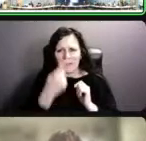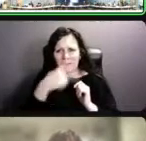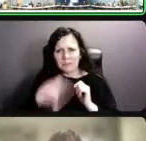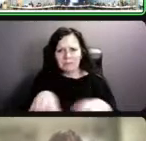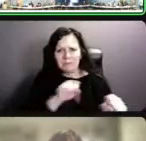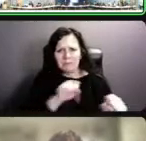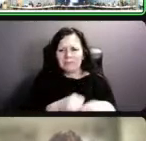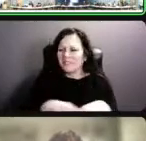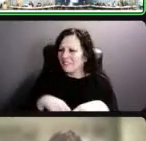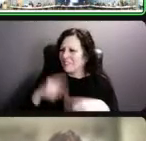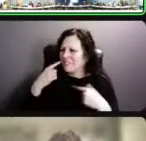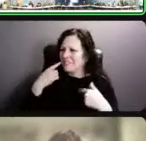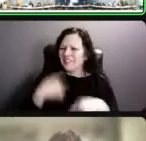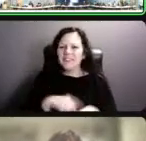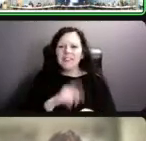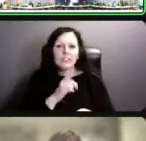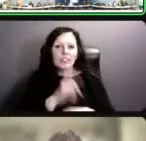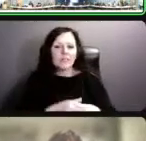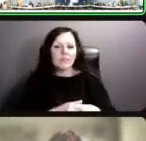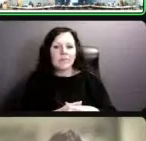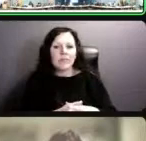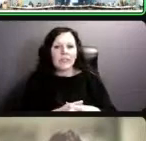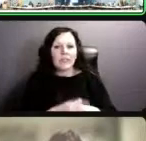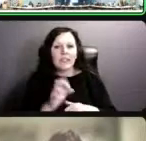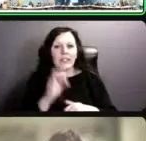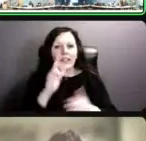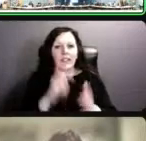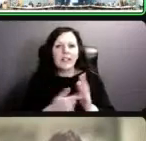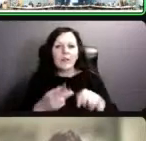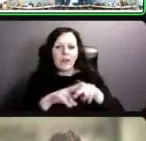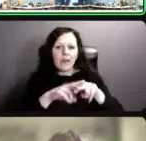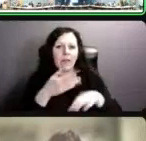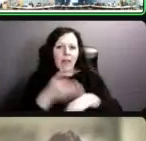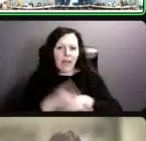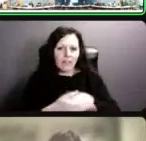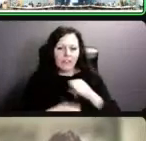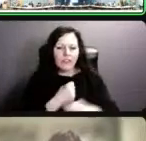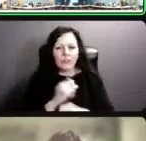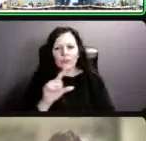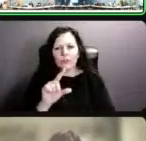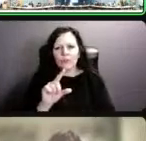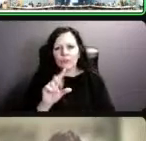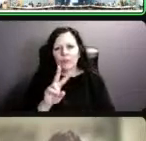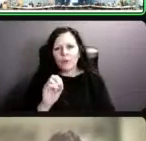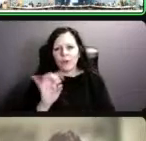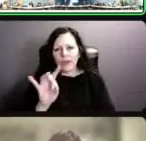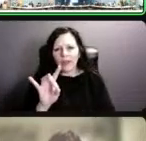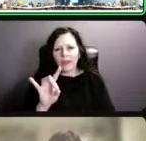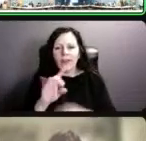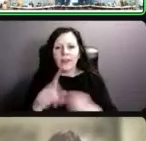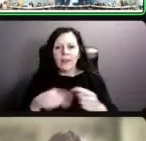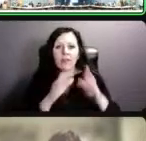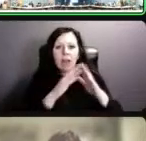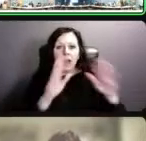DIFFICULT TO EXPLAIN SIMPLY BUT